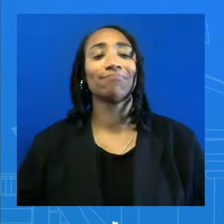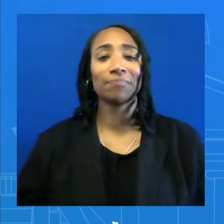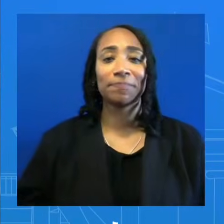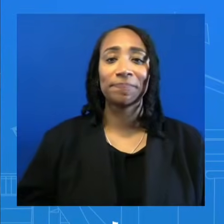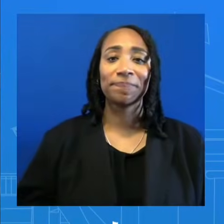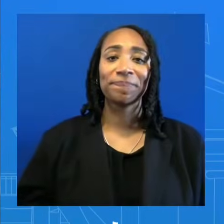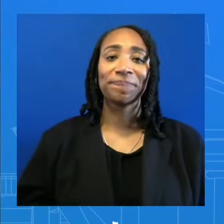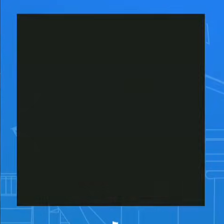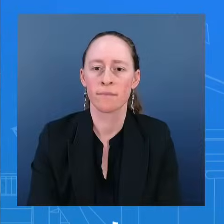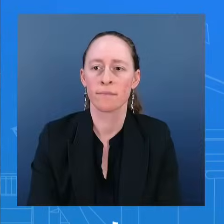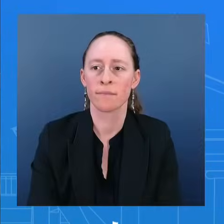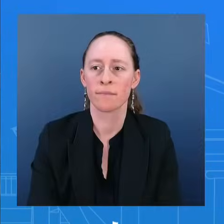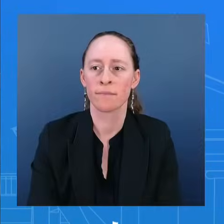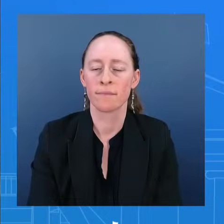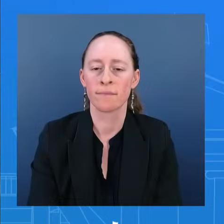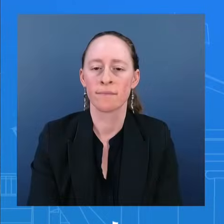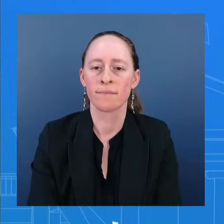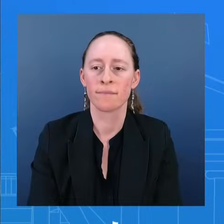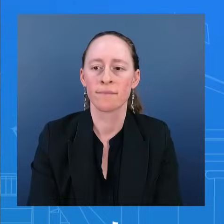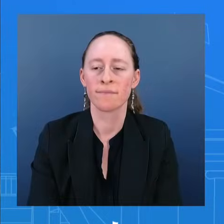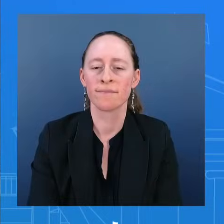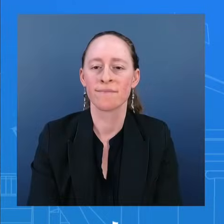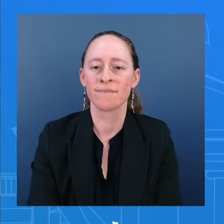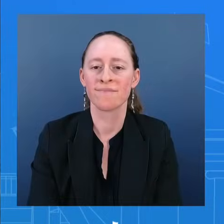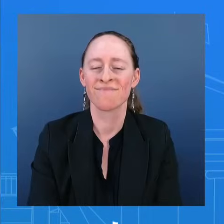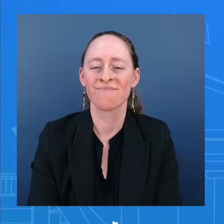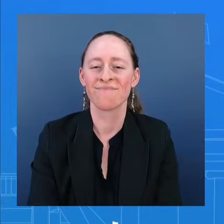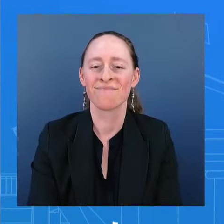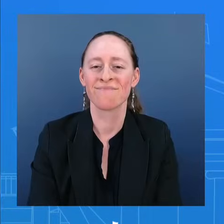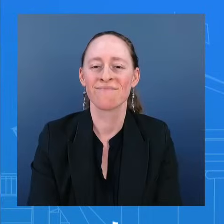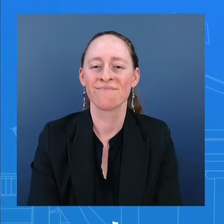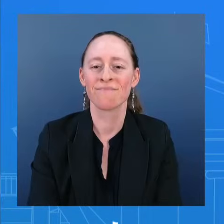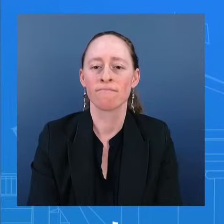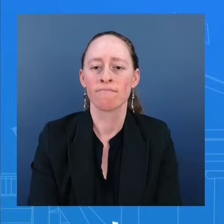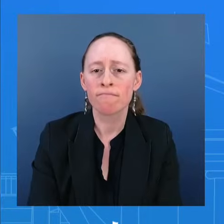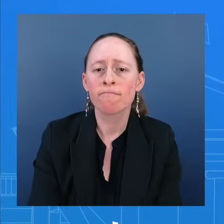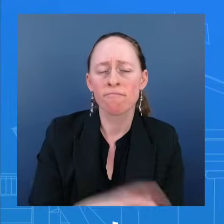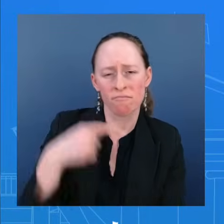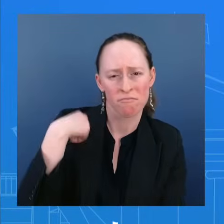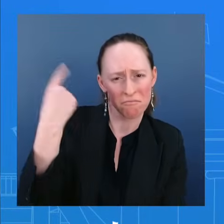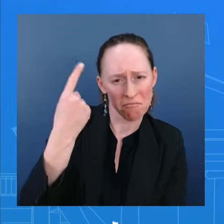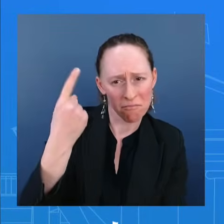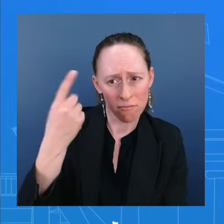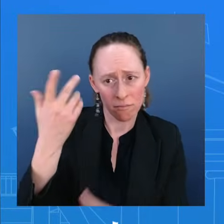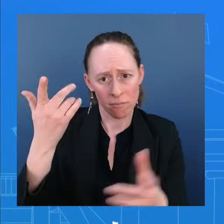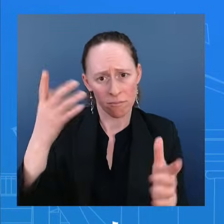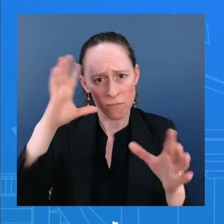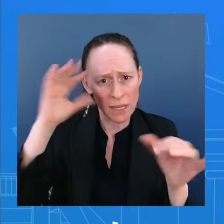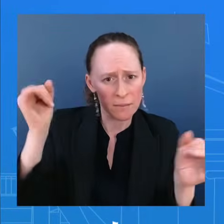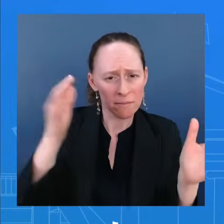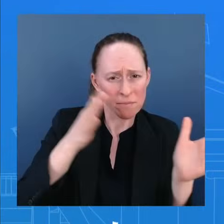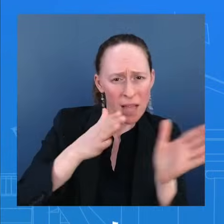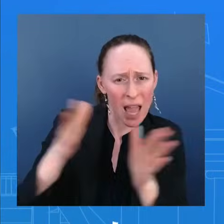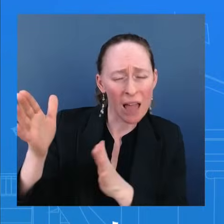Do you know where it might be, when it might be? Ms. Jean-Pierre: So, I don't -- we'll certainly have more to share what the next --